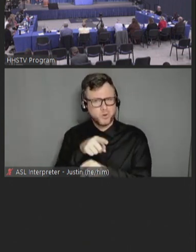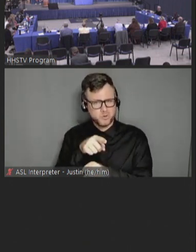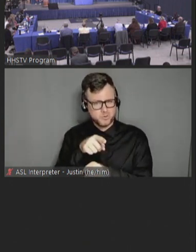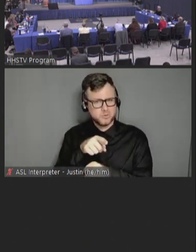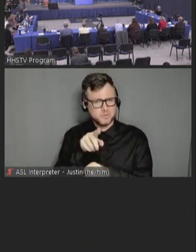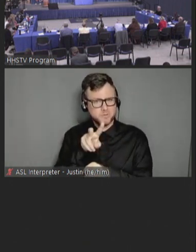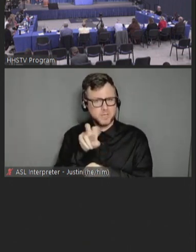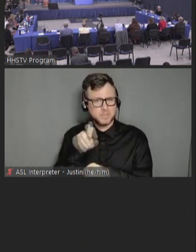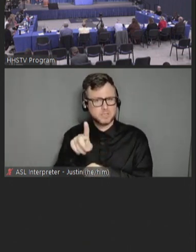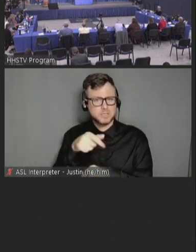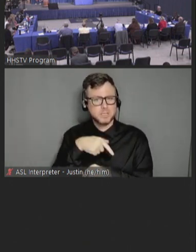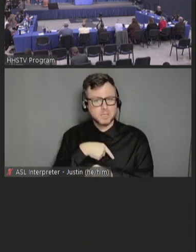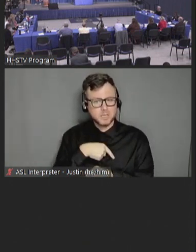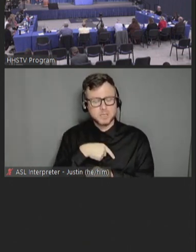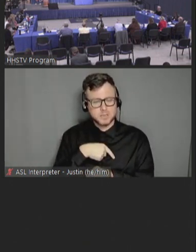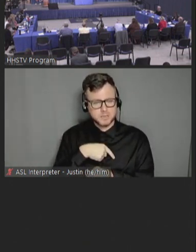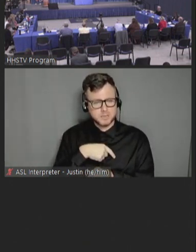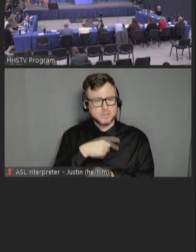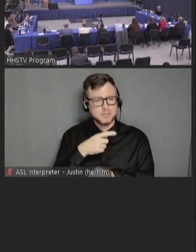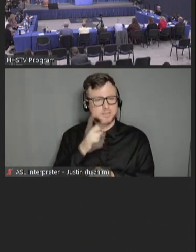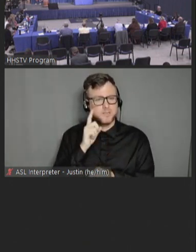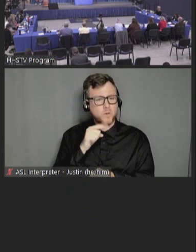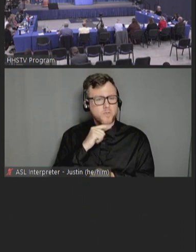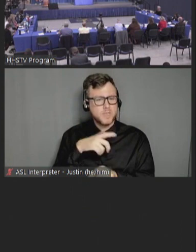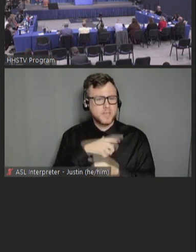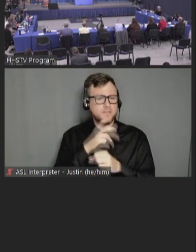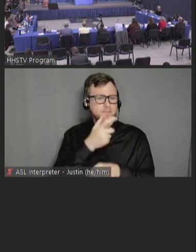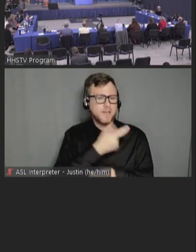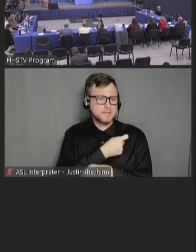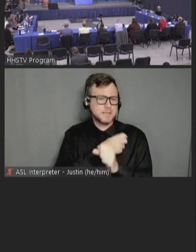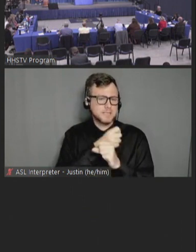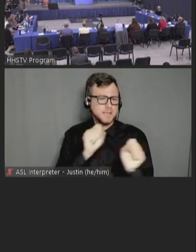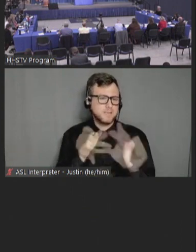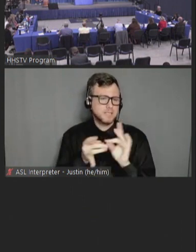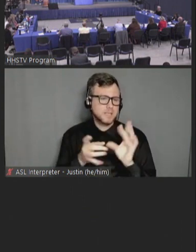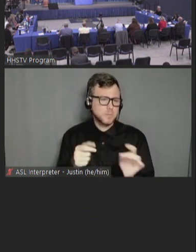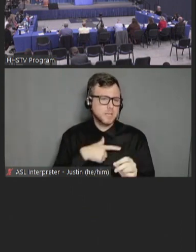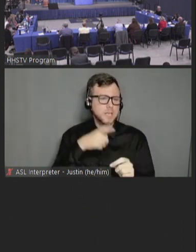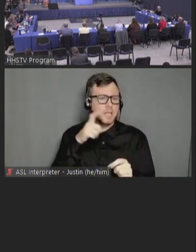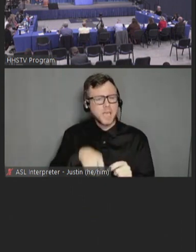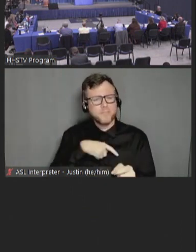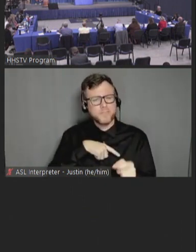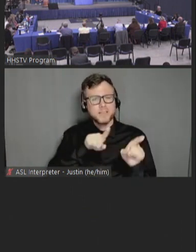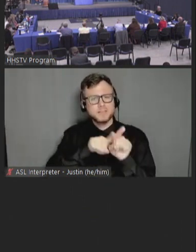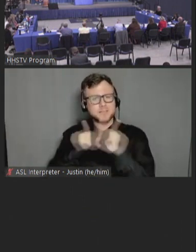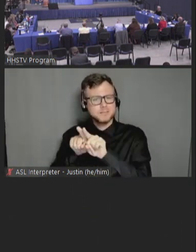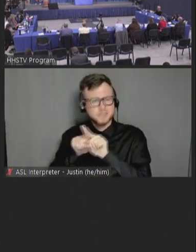safety statements, should also be subject to the same scientific rigor by independent researchers.